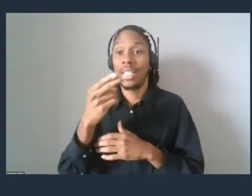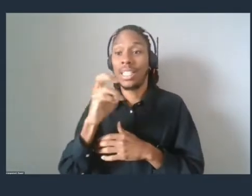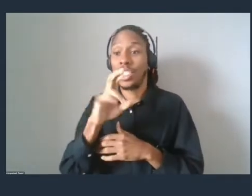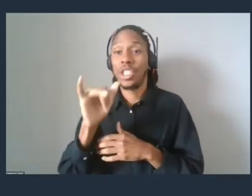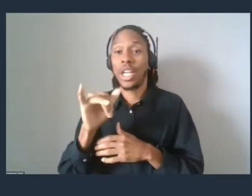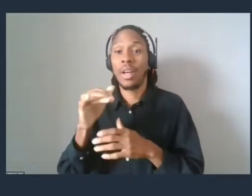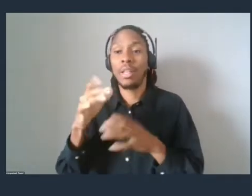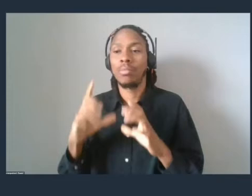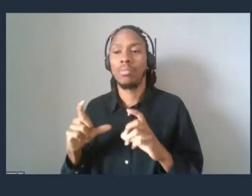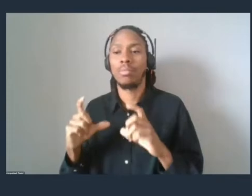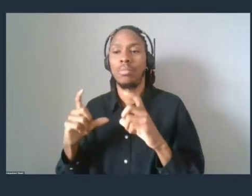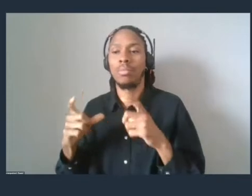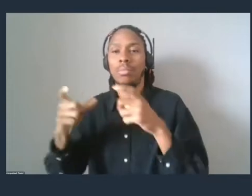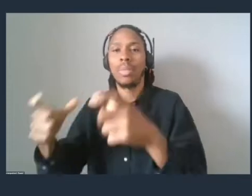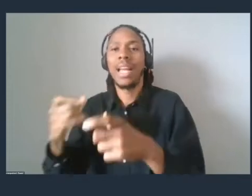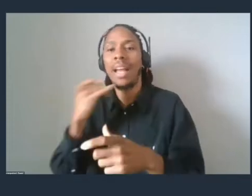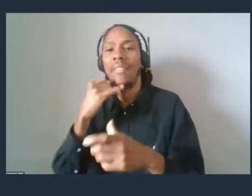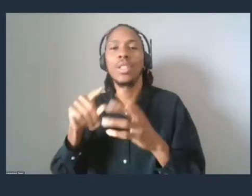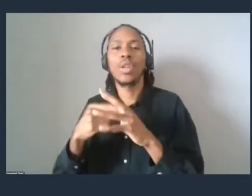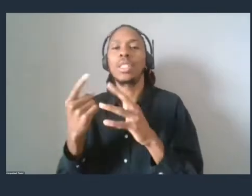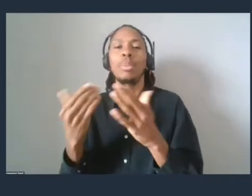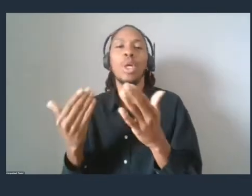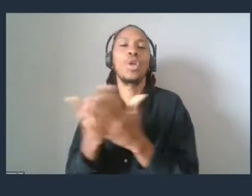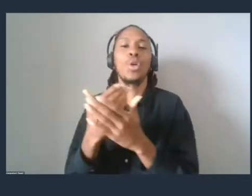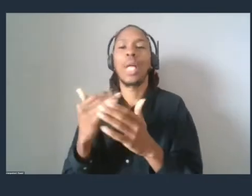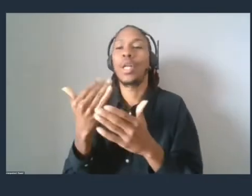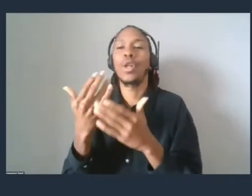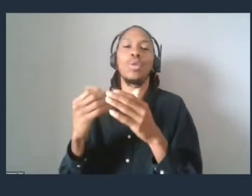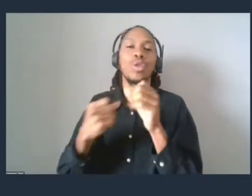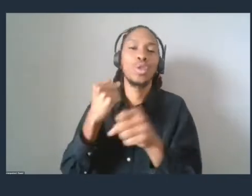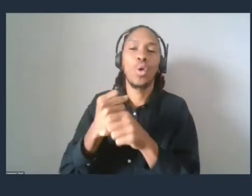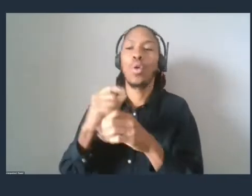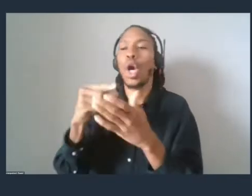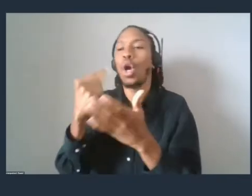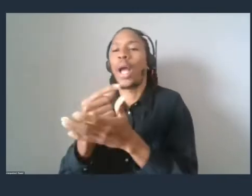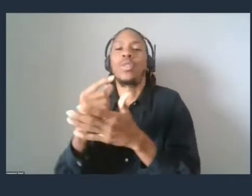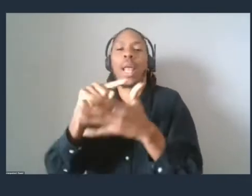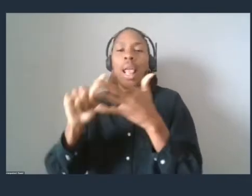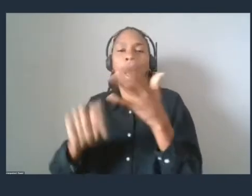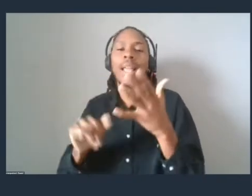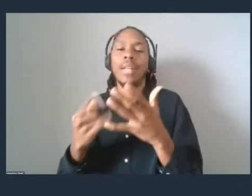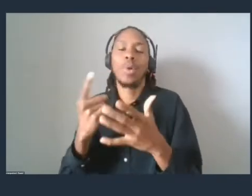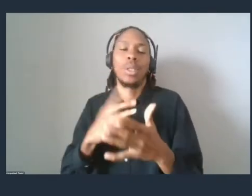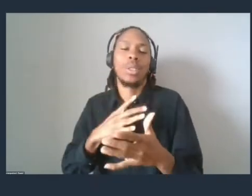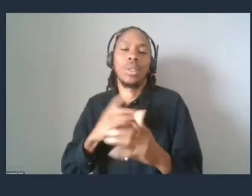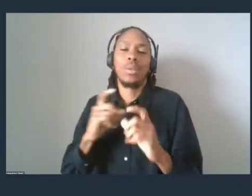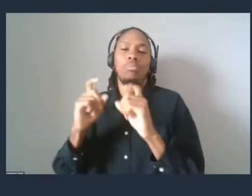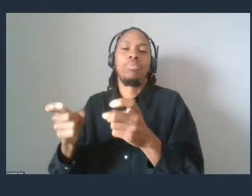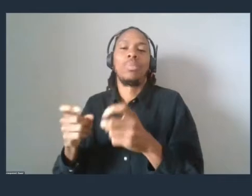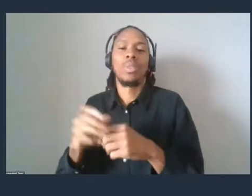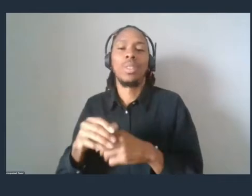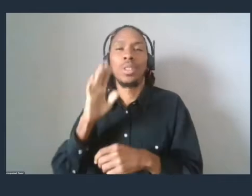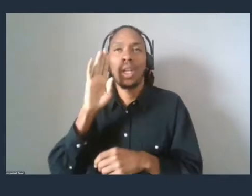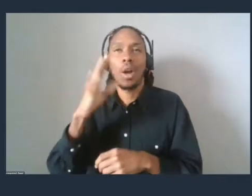new year of school, that kind of thing. So it's kind of a sweet thing for us. You've already registered my vote on on this, Steve. - I've registered, although